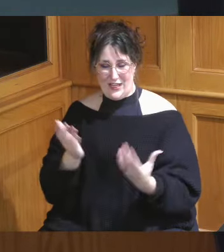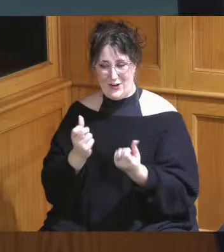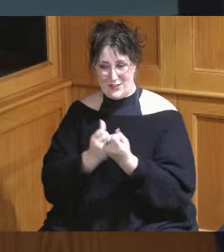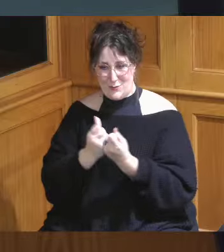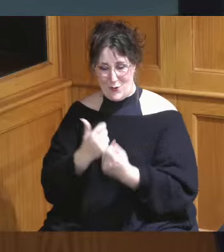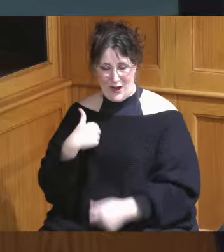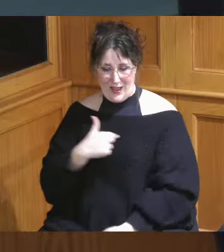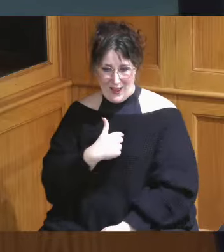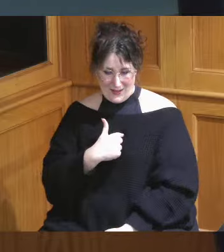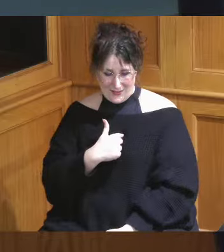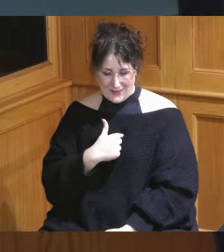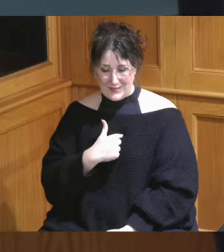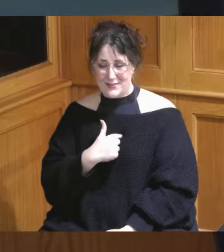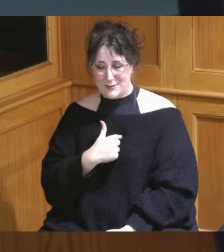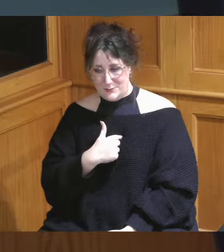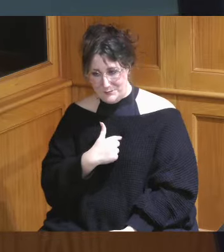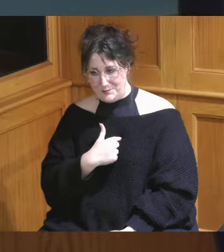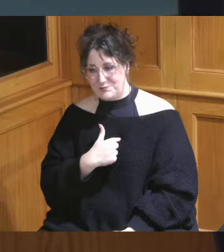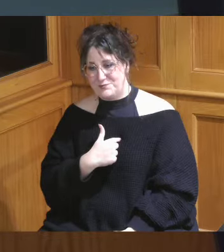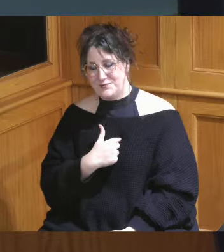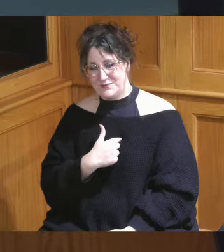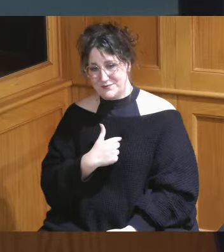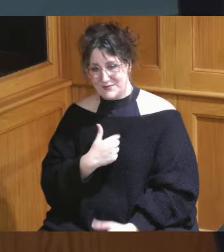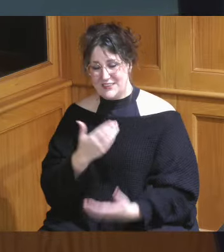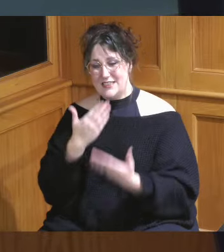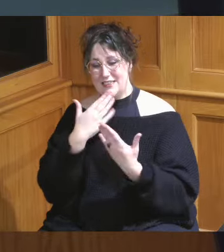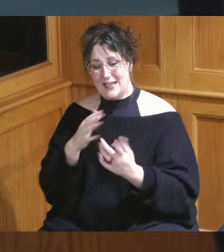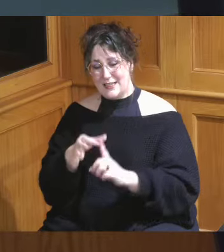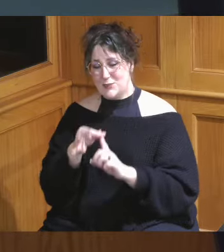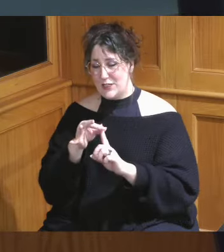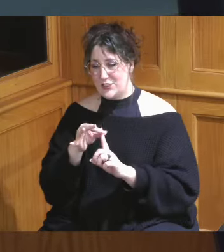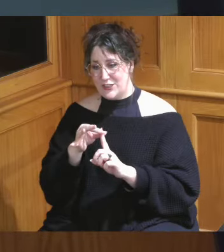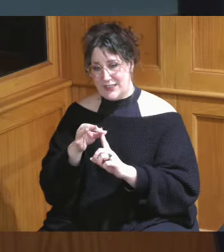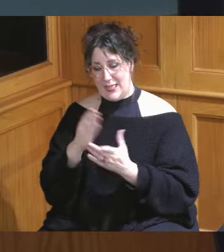all of our departments. and thank especially the budget staff. Rob is is in the room. So,